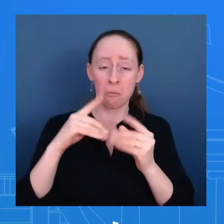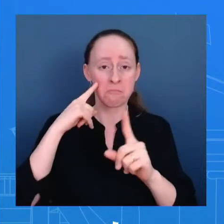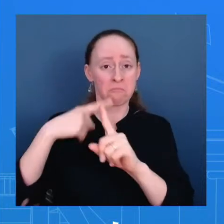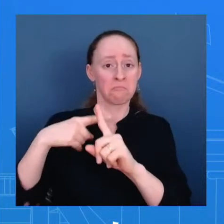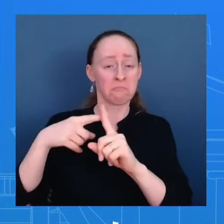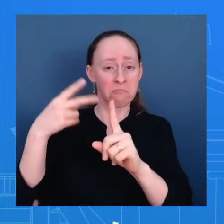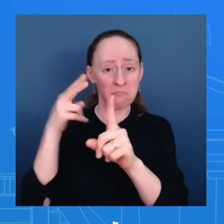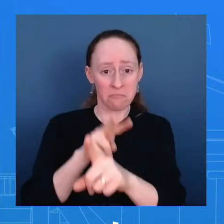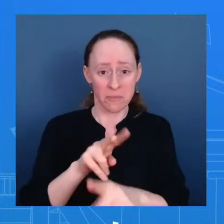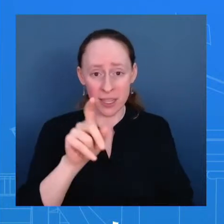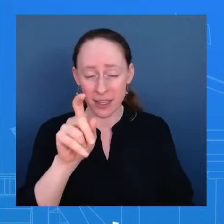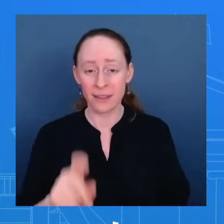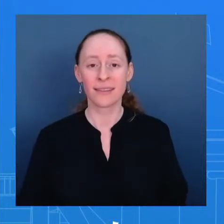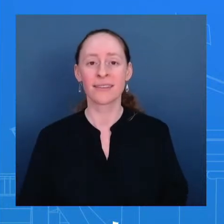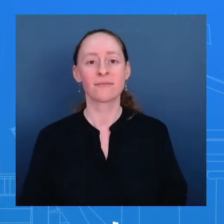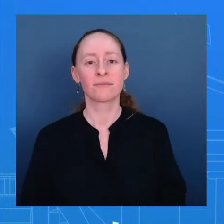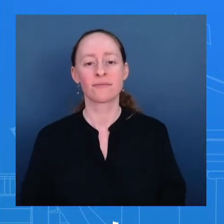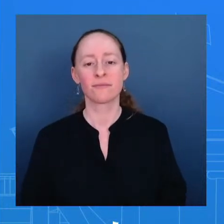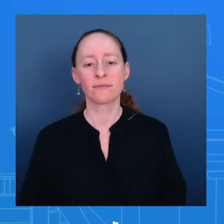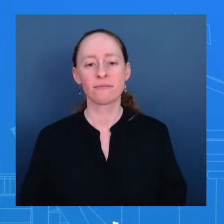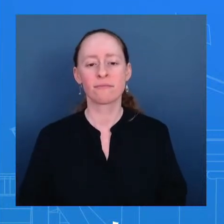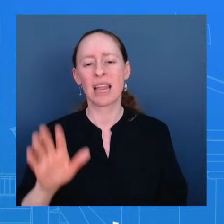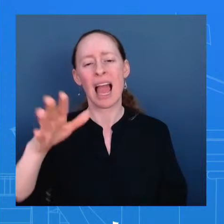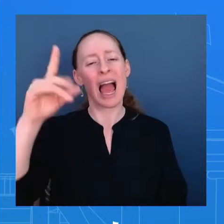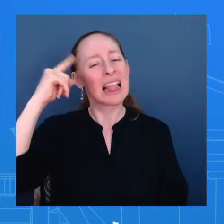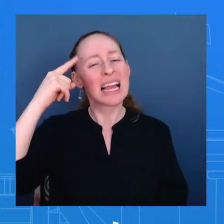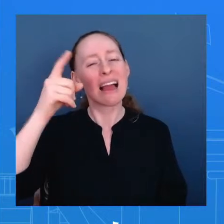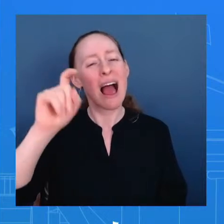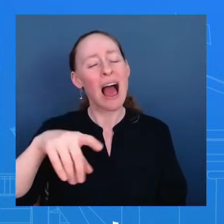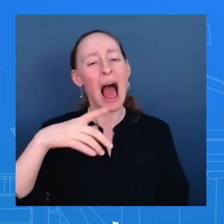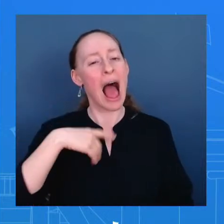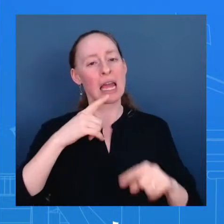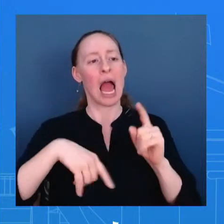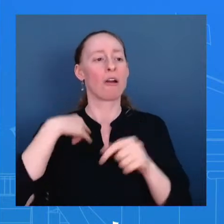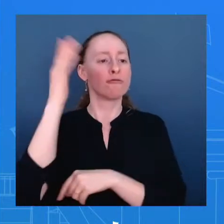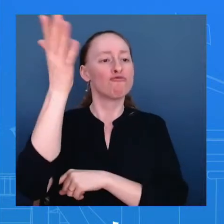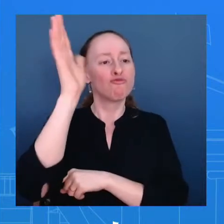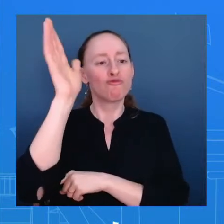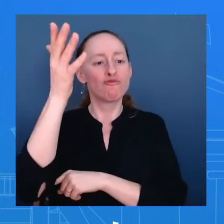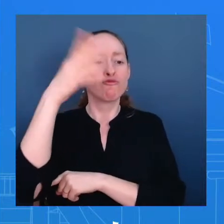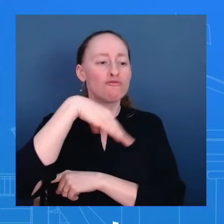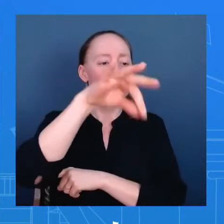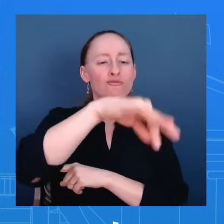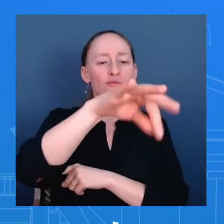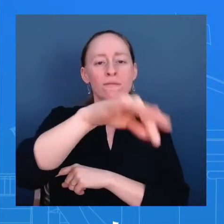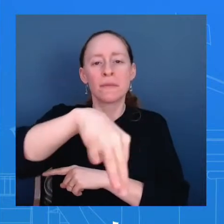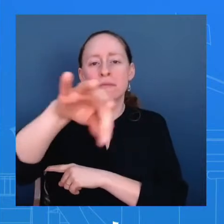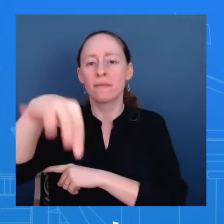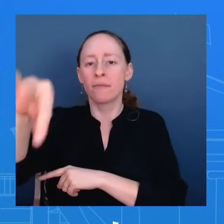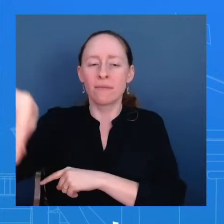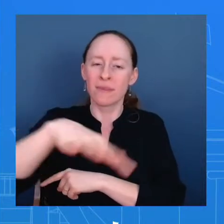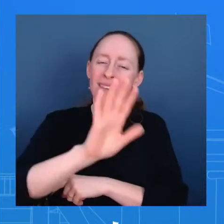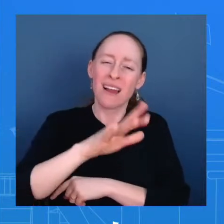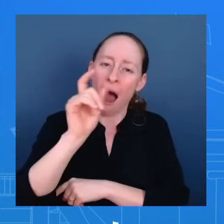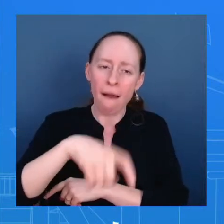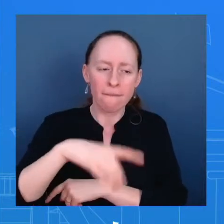You -- you can't come in talking. And -- and you listen and you receive where people are, and you get into real public narrative --